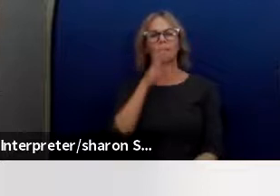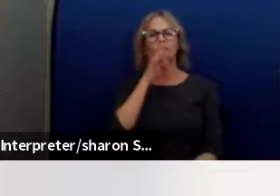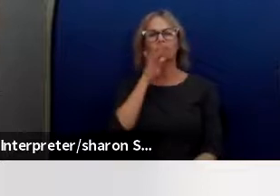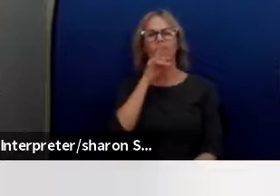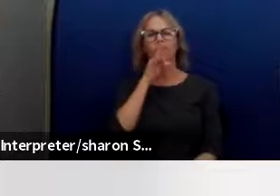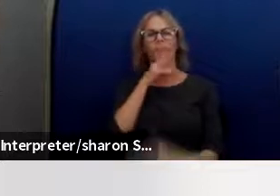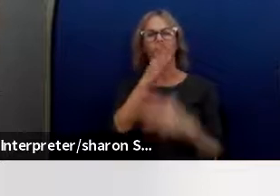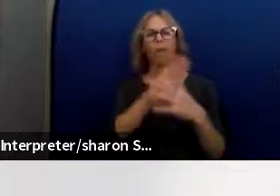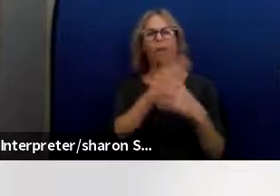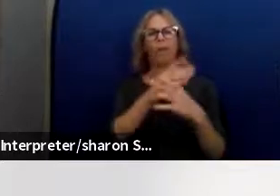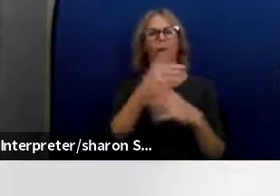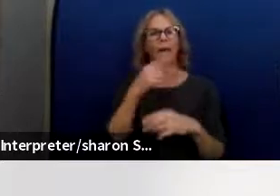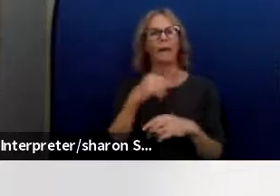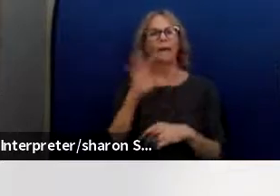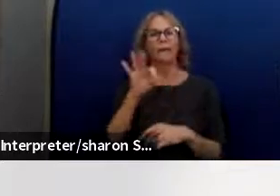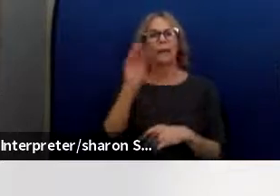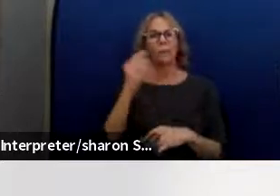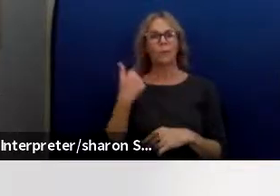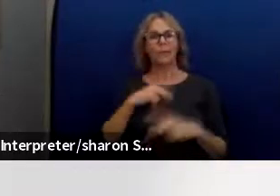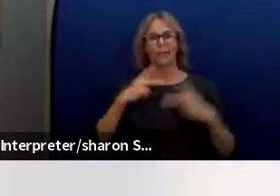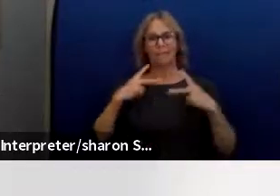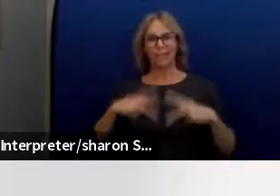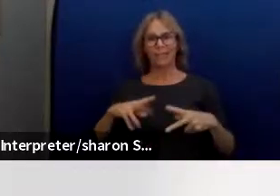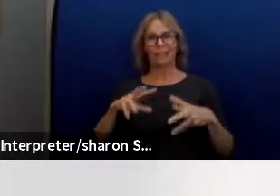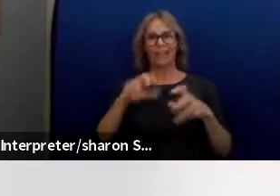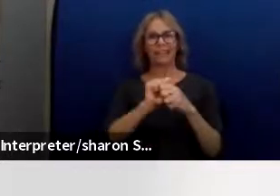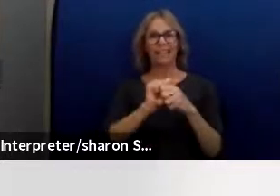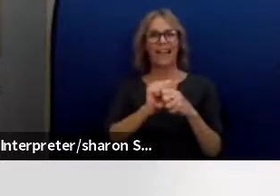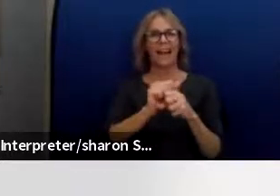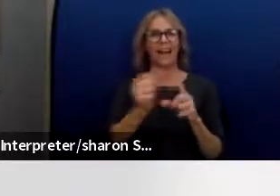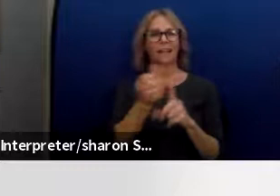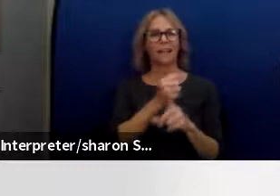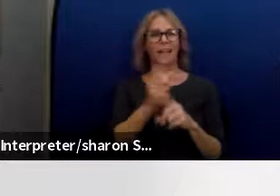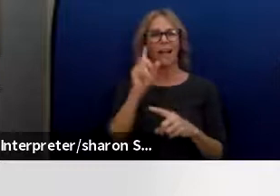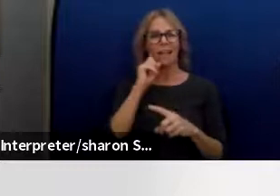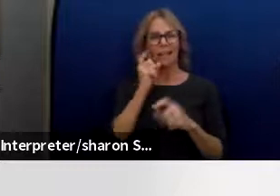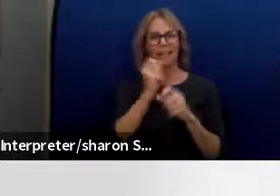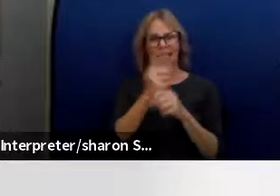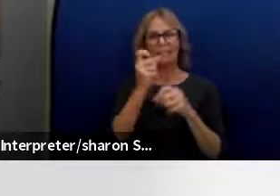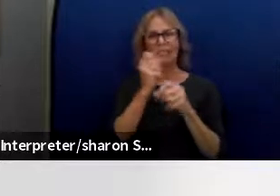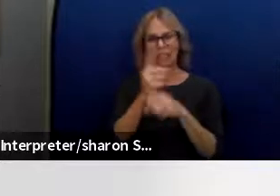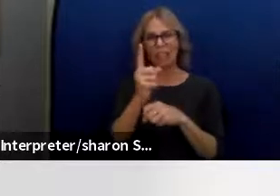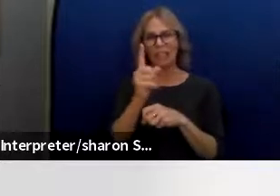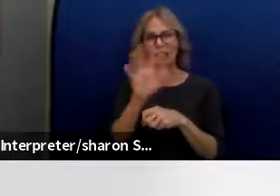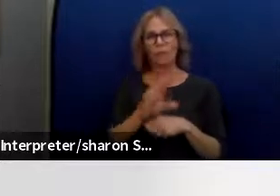transphobia, 9% of us are actually physically attacked. And I believe this is each year. Each year, about half of us are verbally